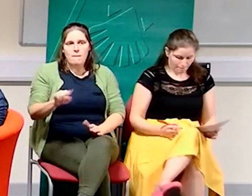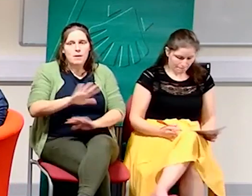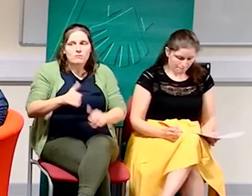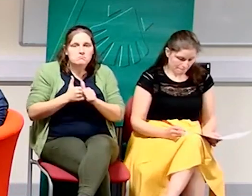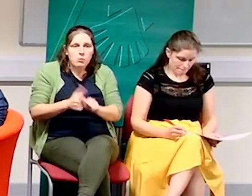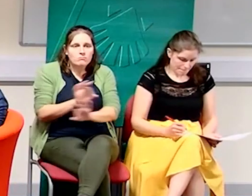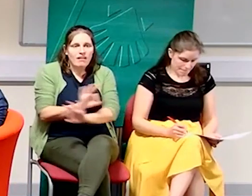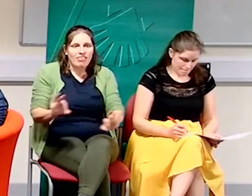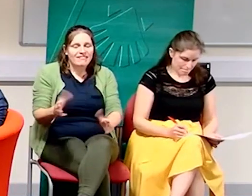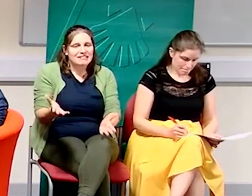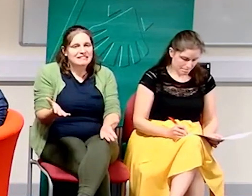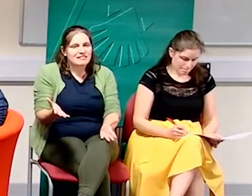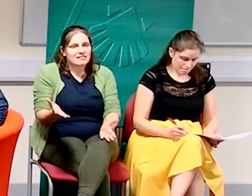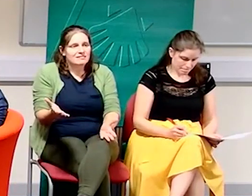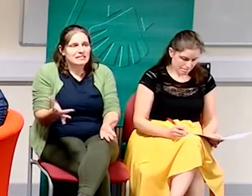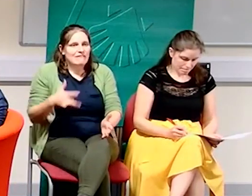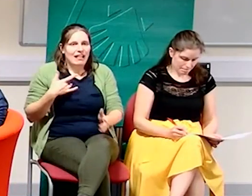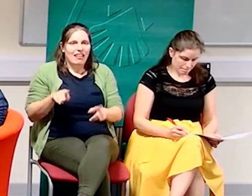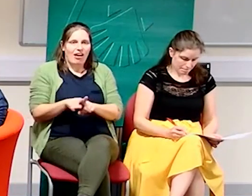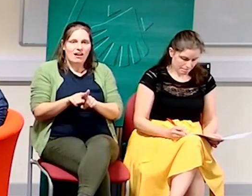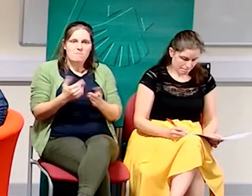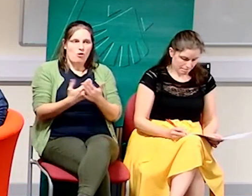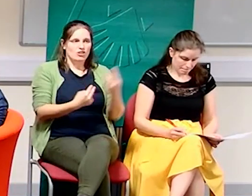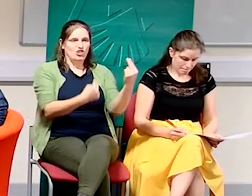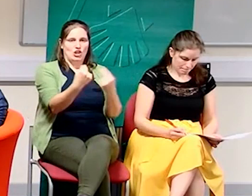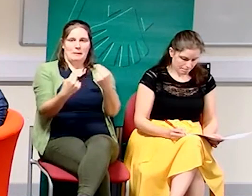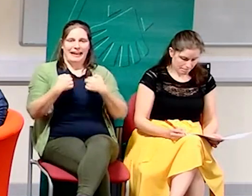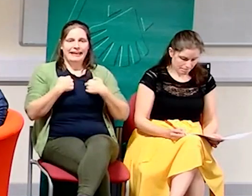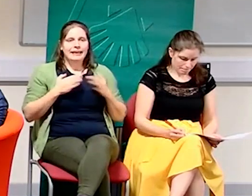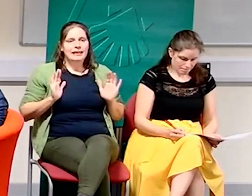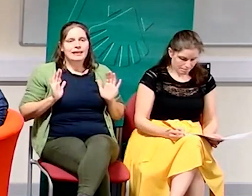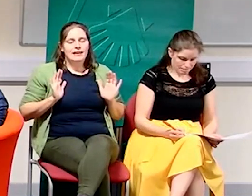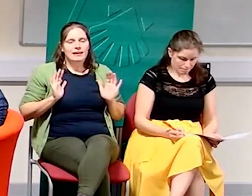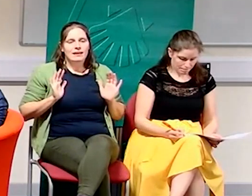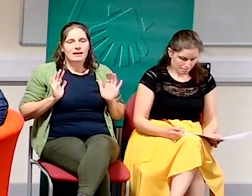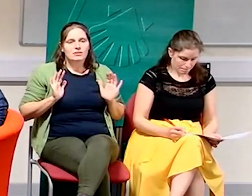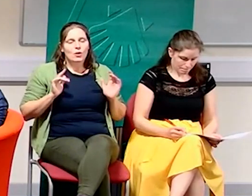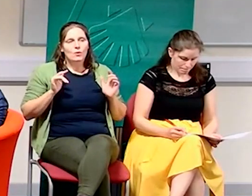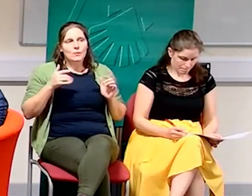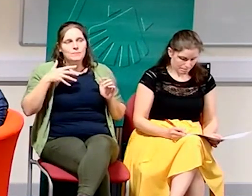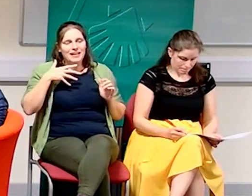that she thought there was more judgment so I think it's you know having that support at